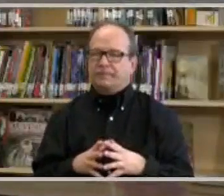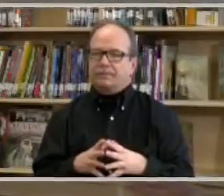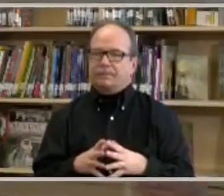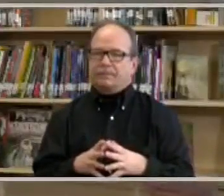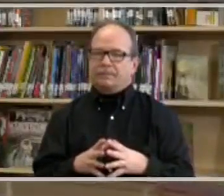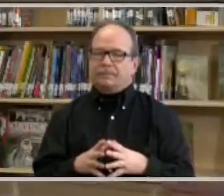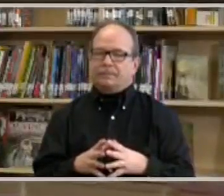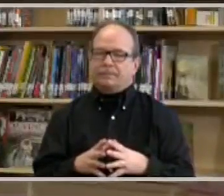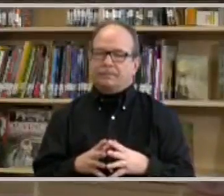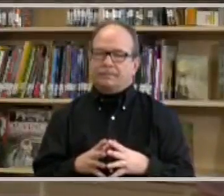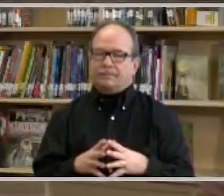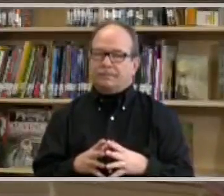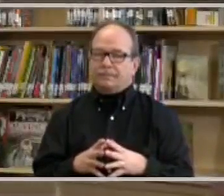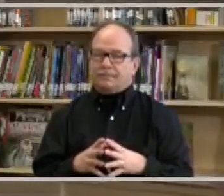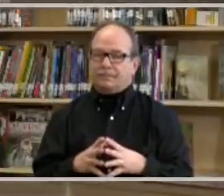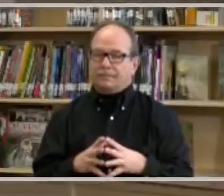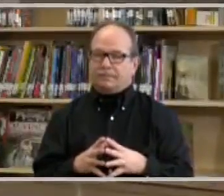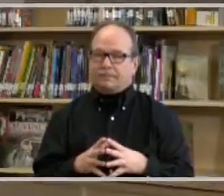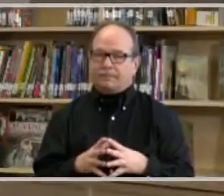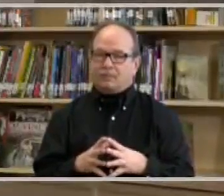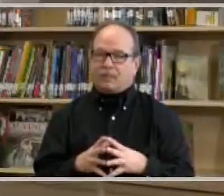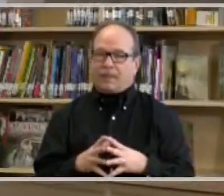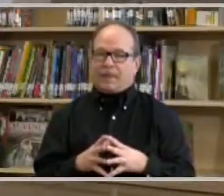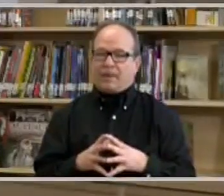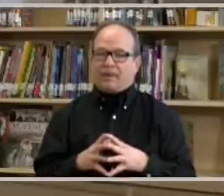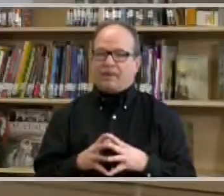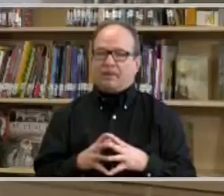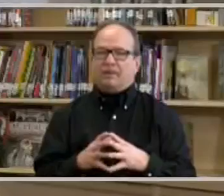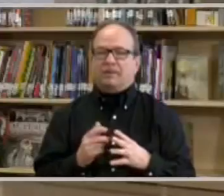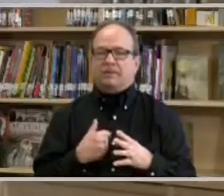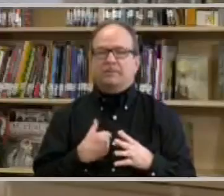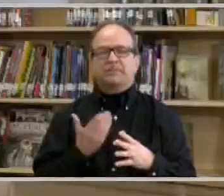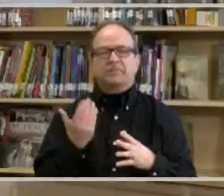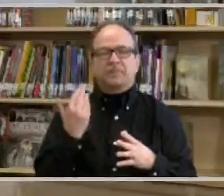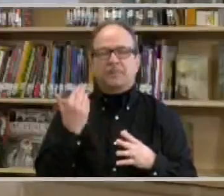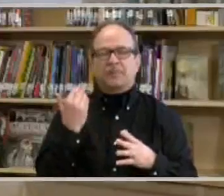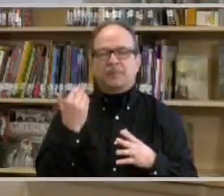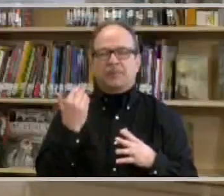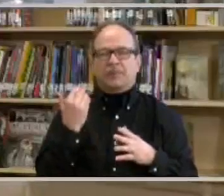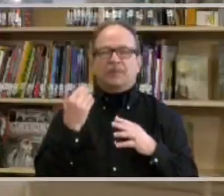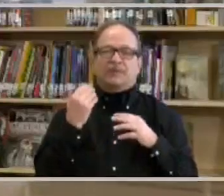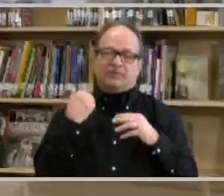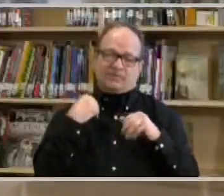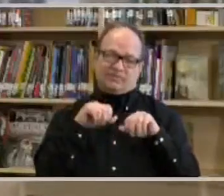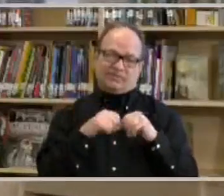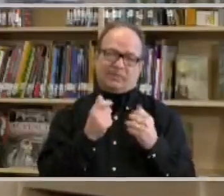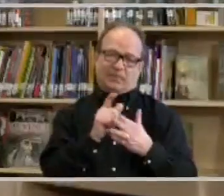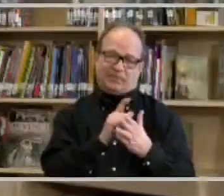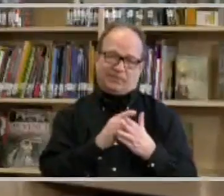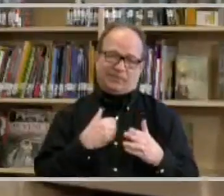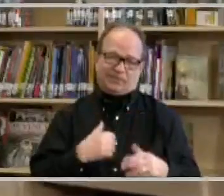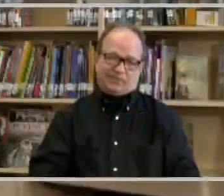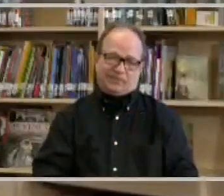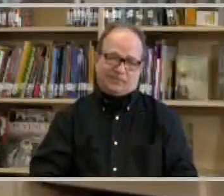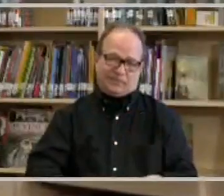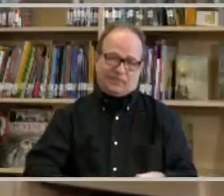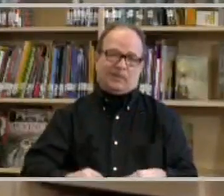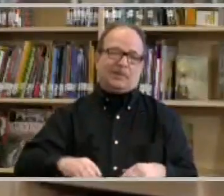YES, PLEASE. OKAY. LIKE I SAID I WAS A FORMER JUVENILE OFFENDER AS WELL AS AN